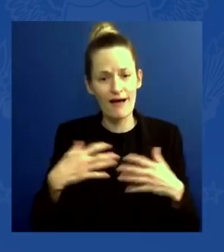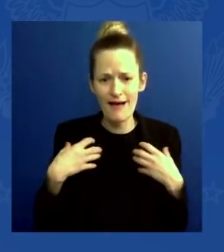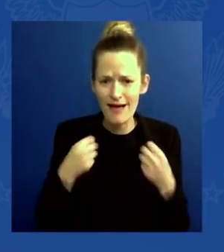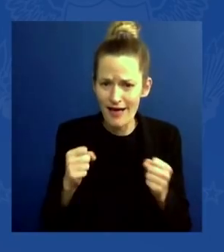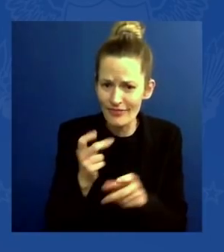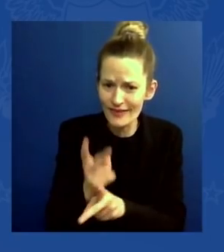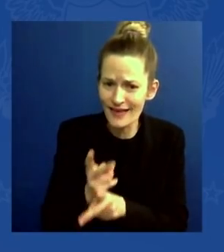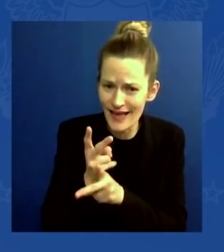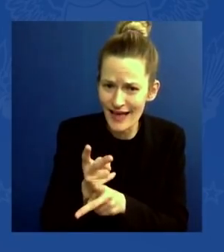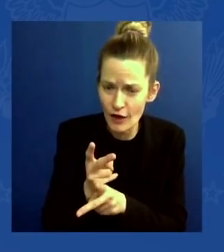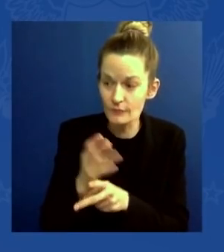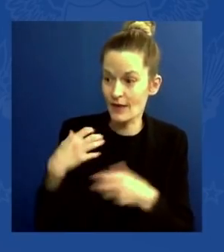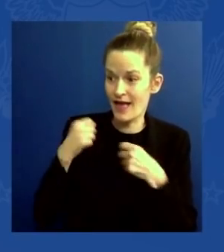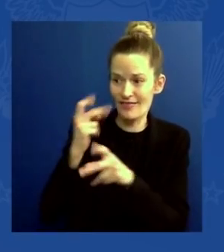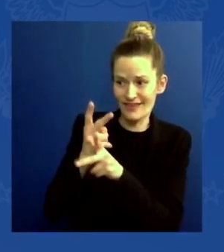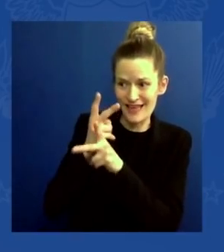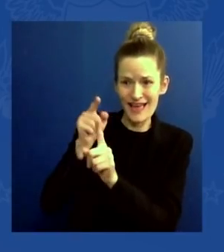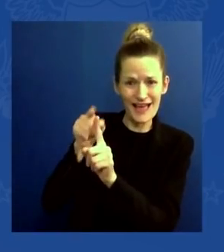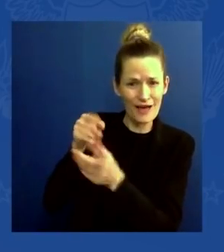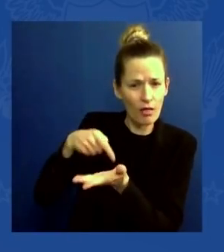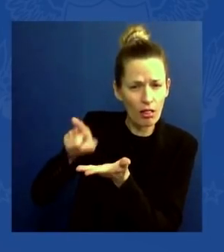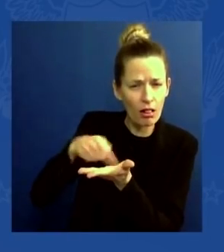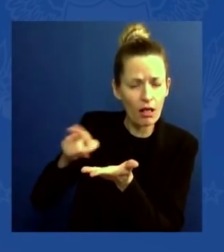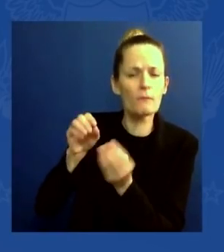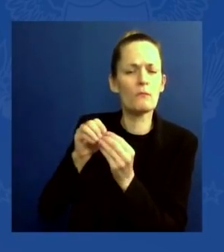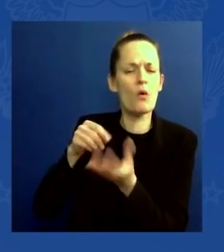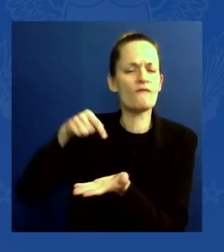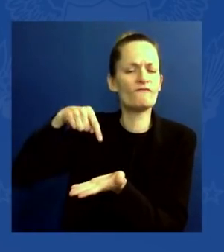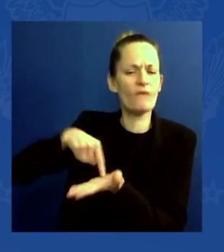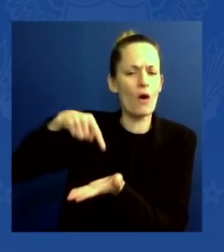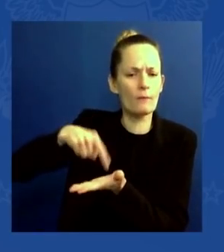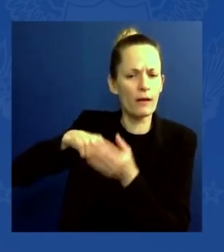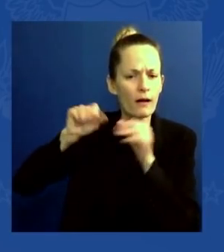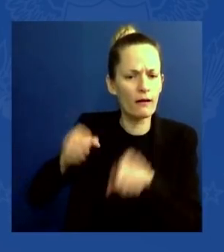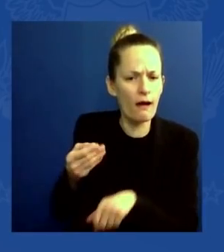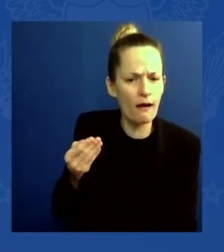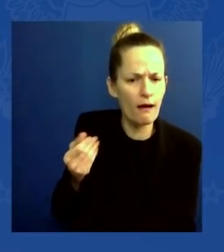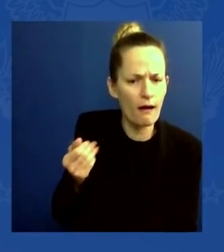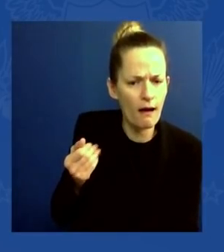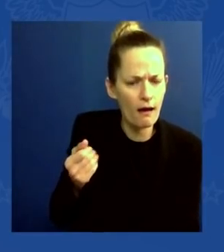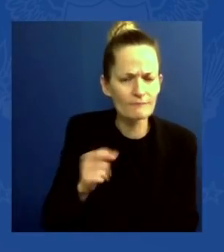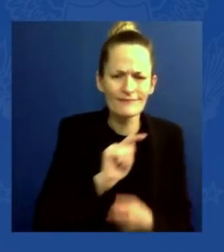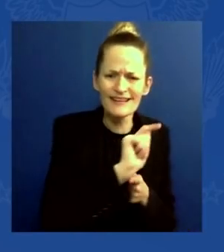and tax cuts for working people and the middle class so that folks have just a little -- as my -- I know you're tired of hearing me saying --